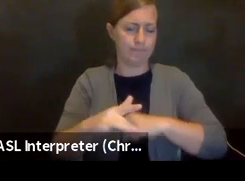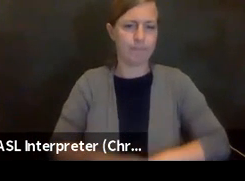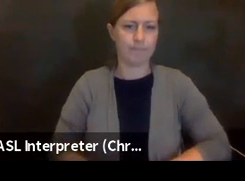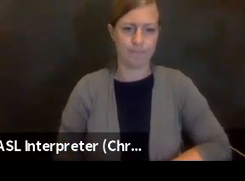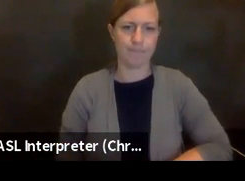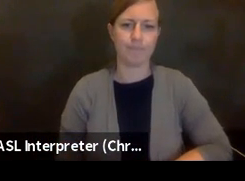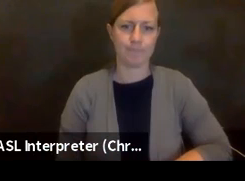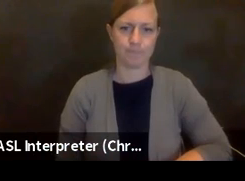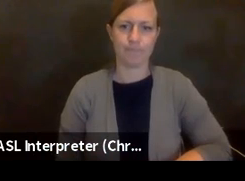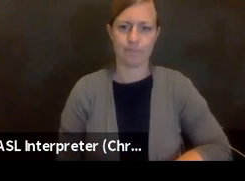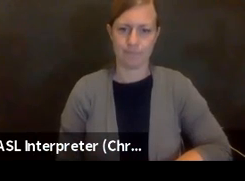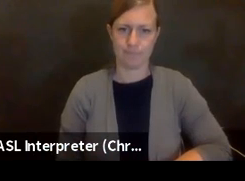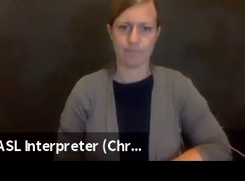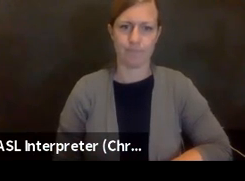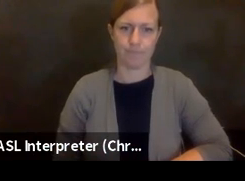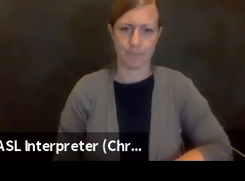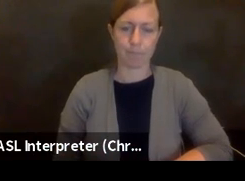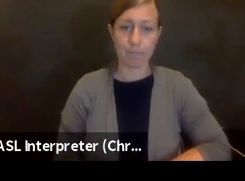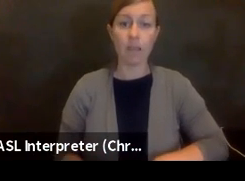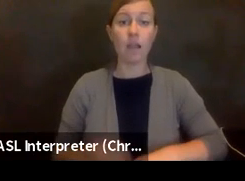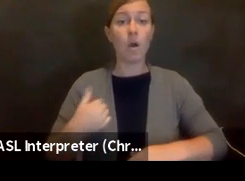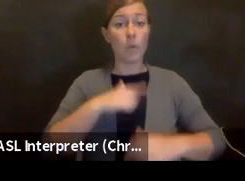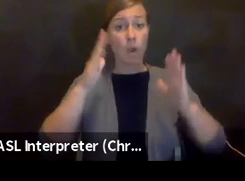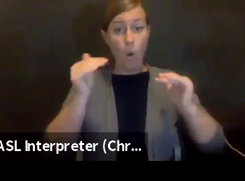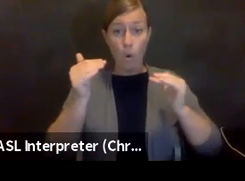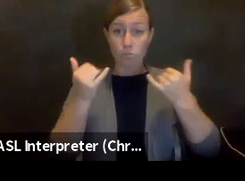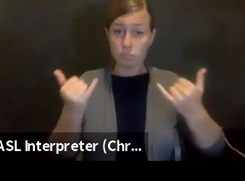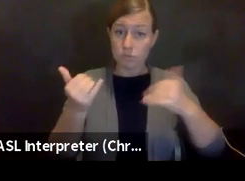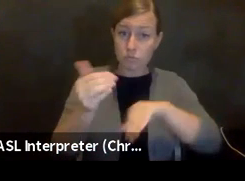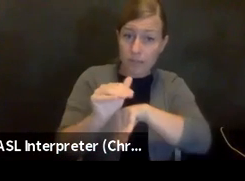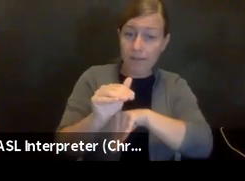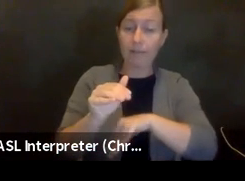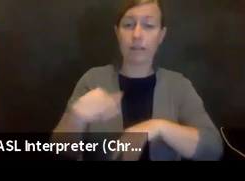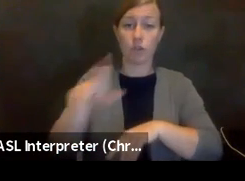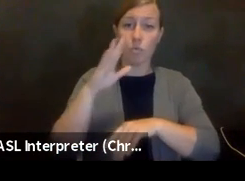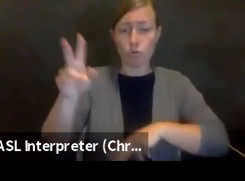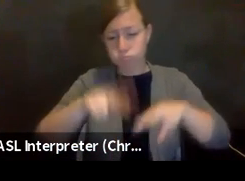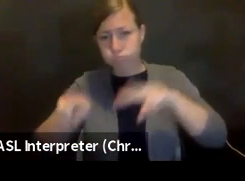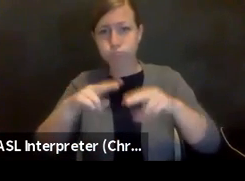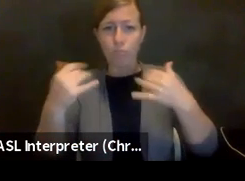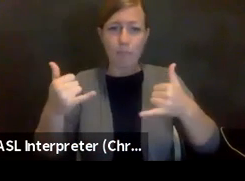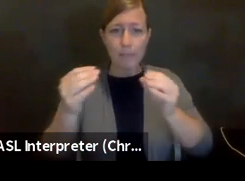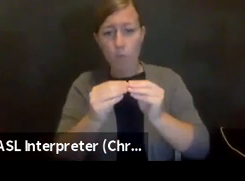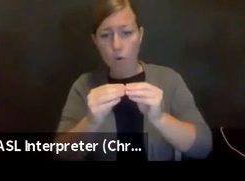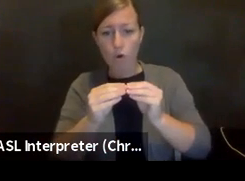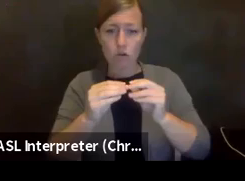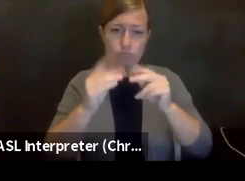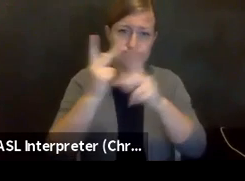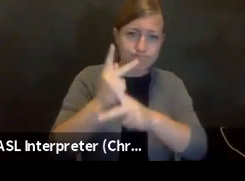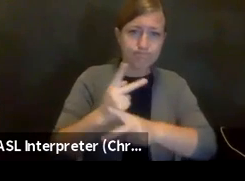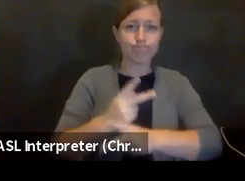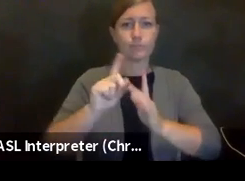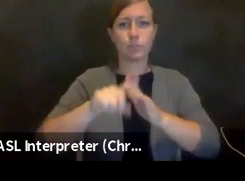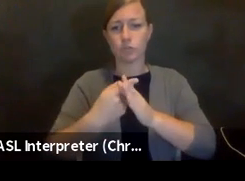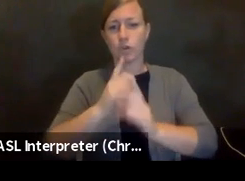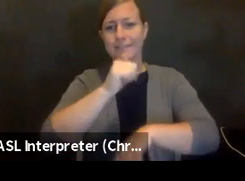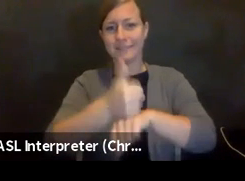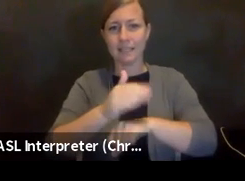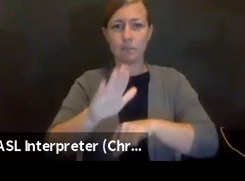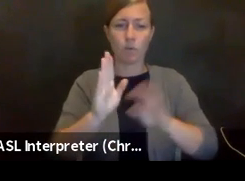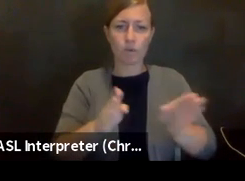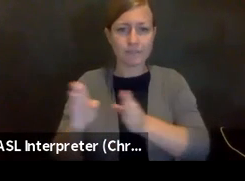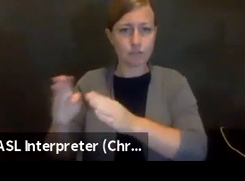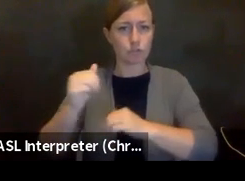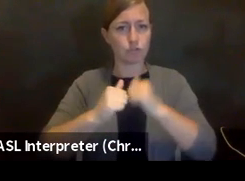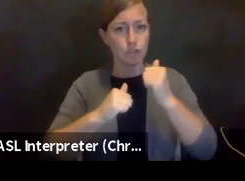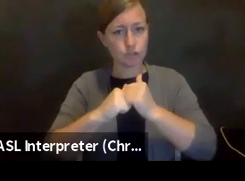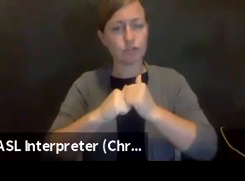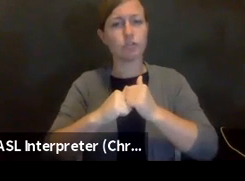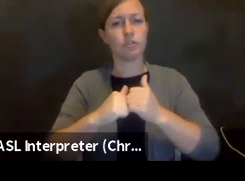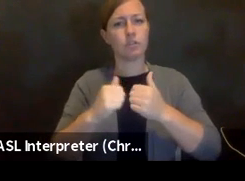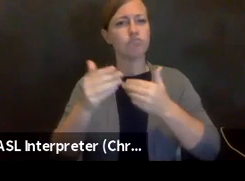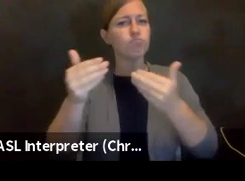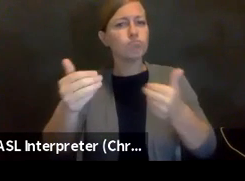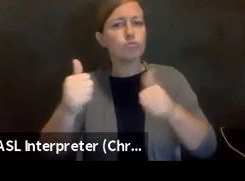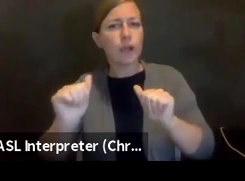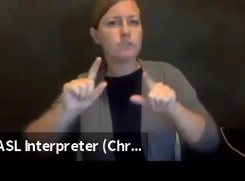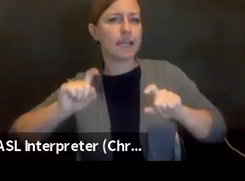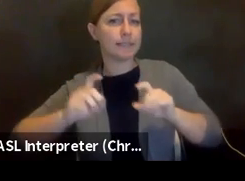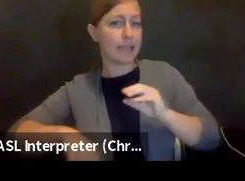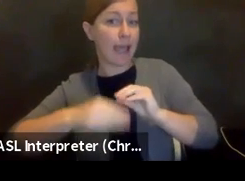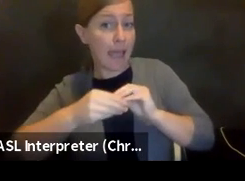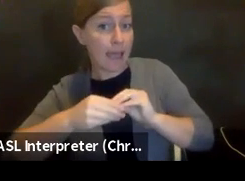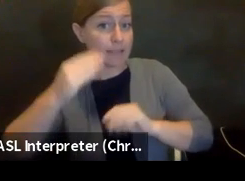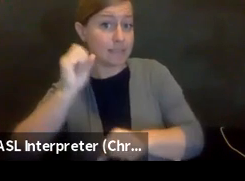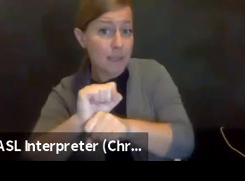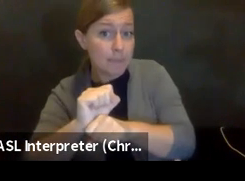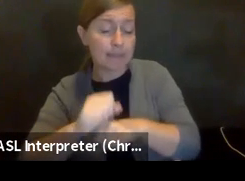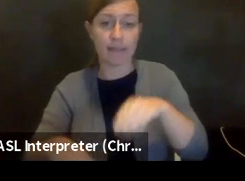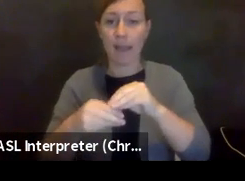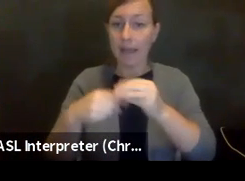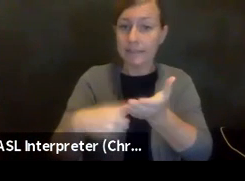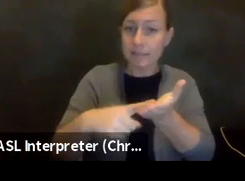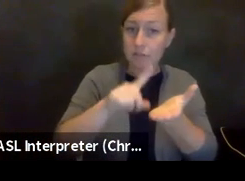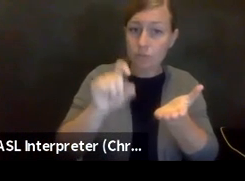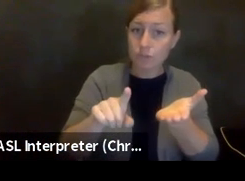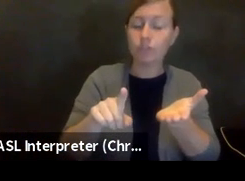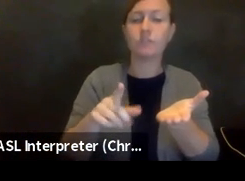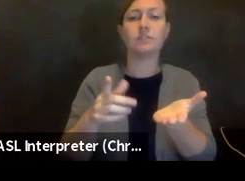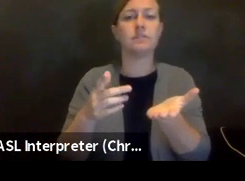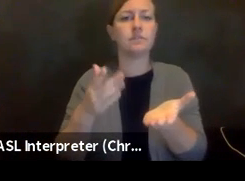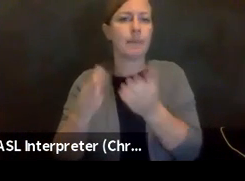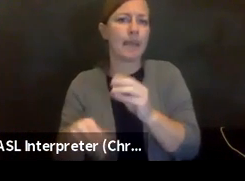Katherine Livick - ESD 112: And what we're hoping you do tonight is explore Google Classroom some more. Start setting up your organizational structure. Try to add an assignment and a discussion question, if you can. And maybe add a resource or a material.